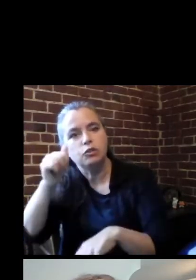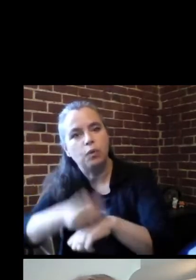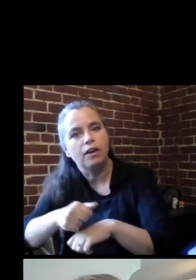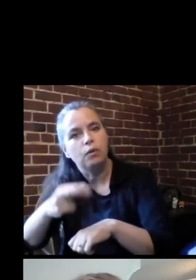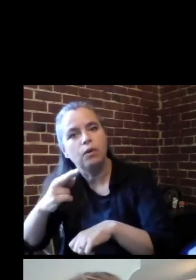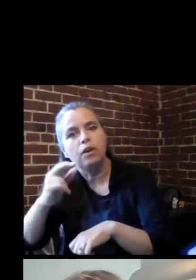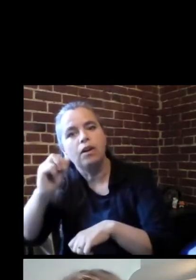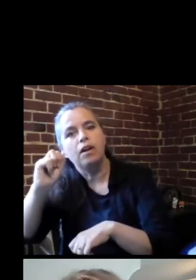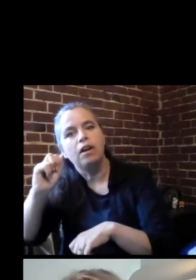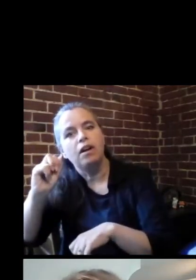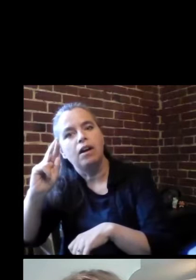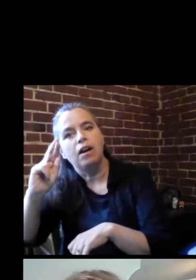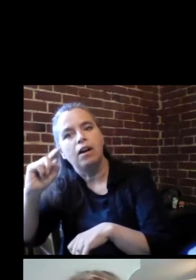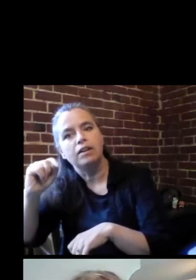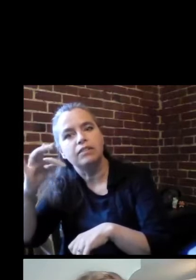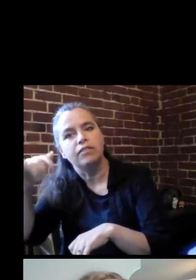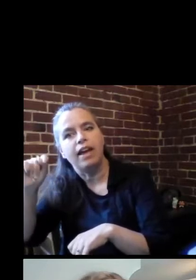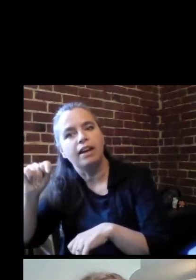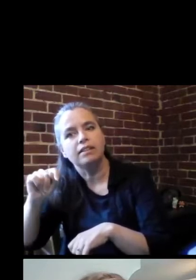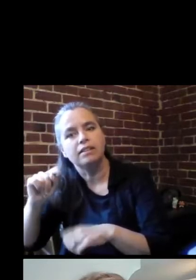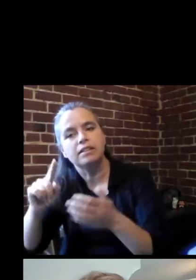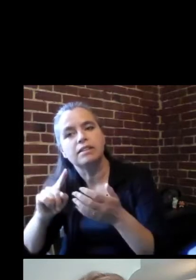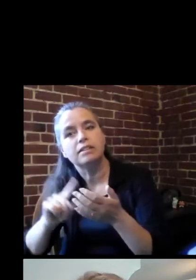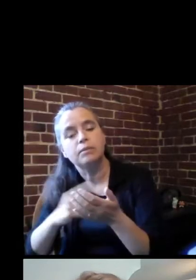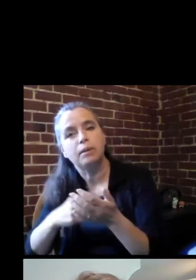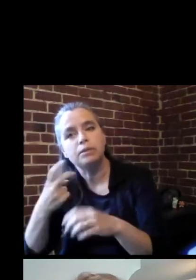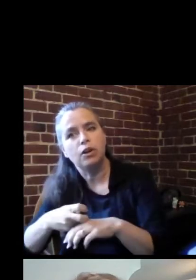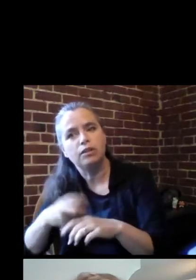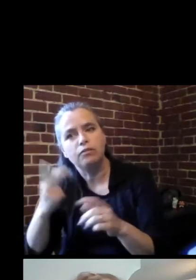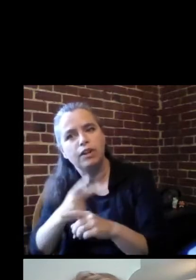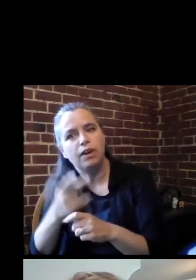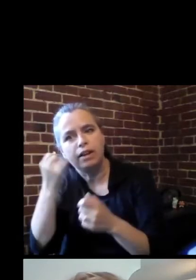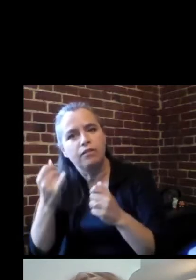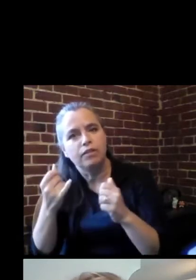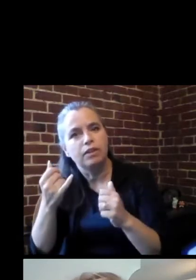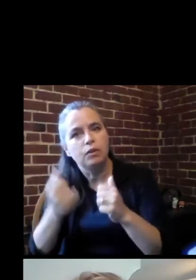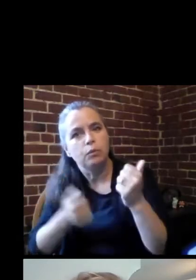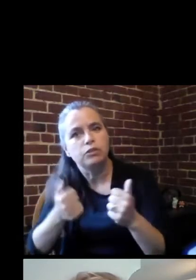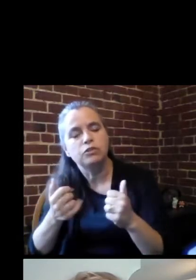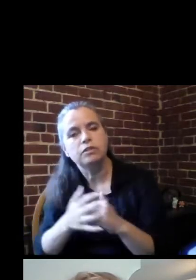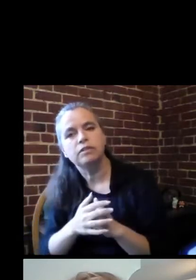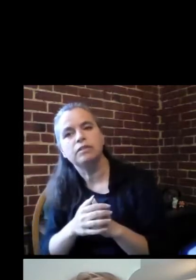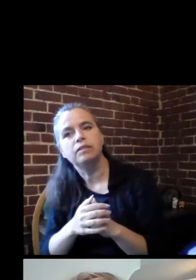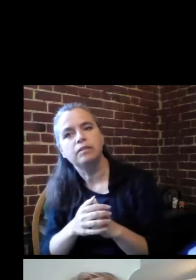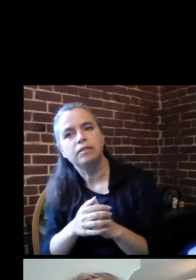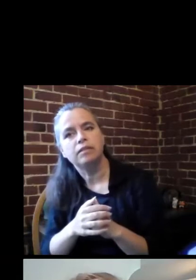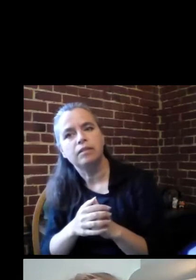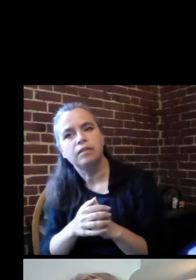And sometimes it's hard to tell between the two. That's how we collect a lot of our artifacts, at least in a United States excavation.